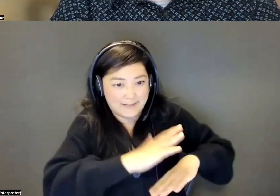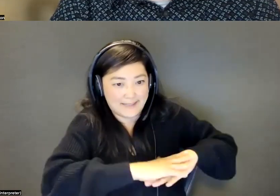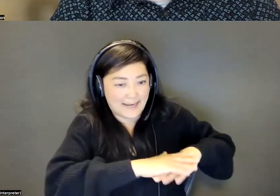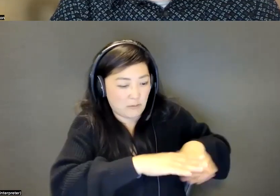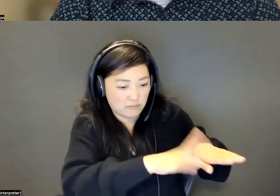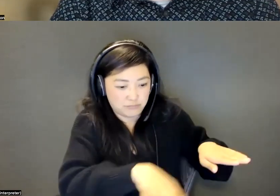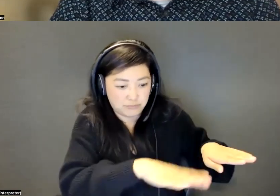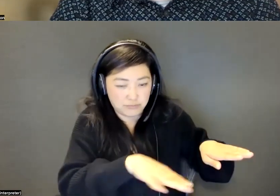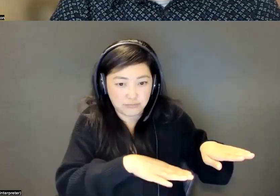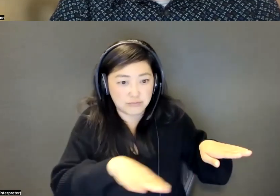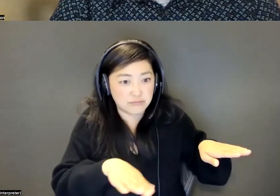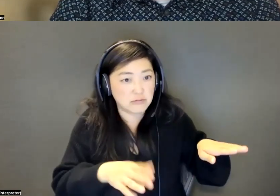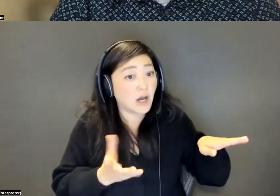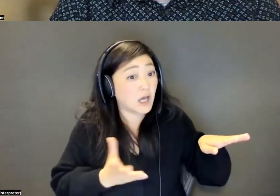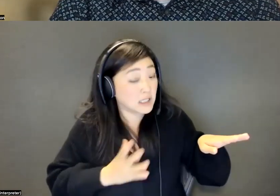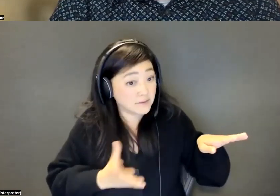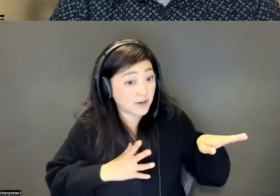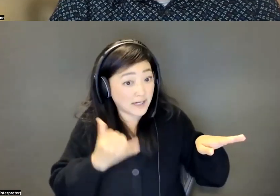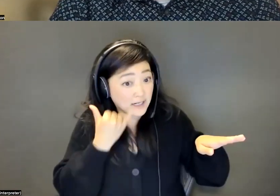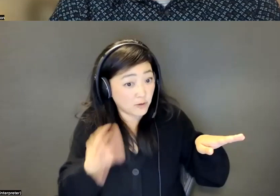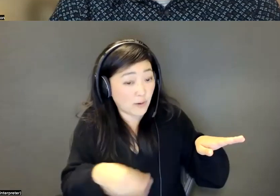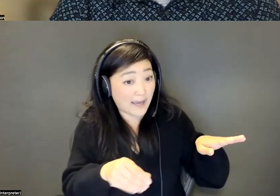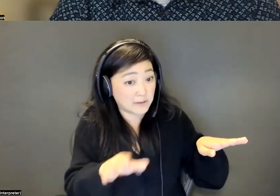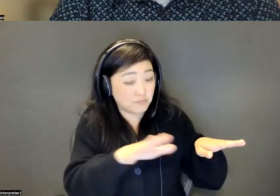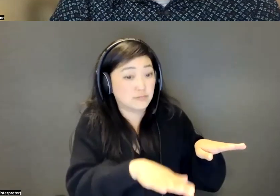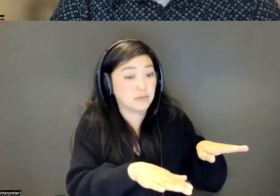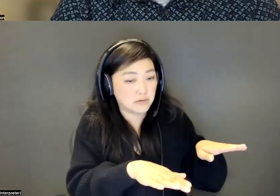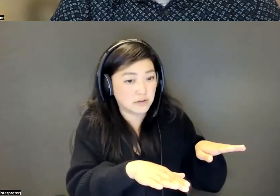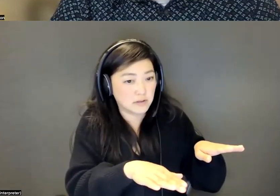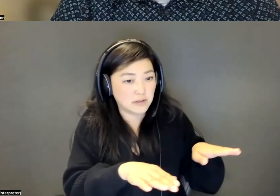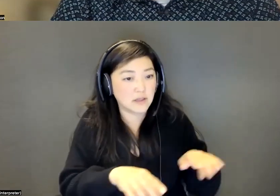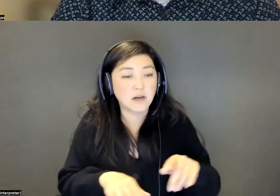and that's your kind of qualifier. Tom: What you're sort of saying is it's